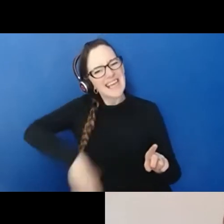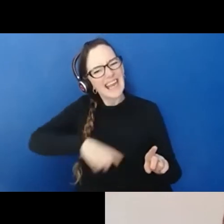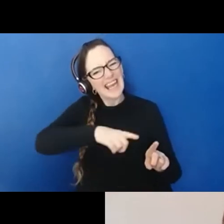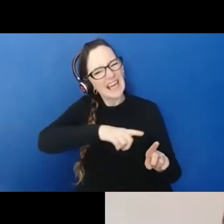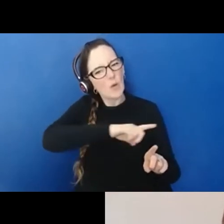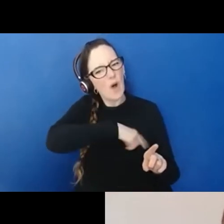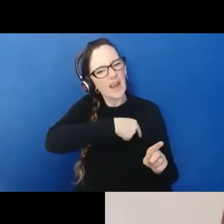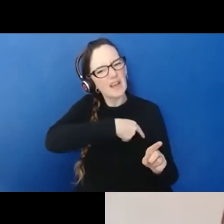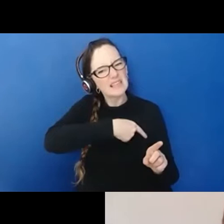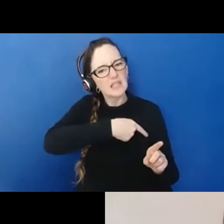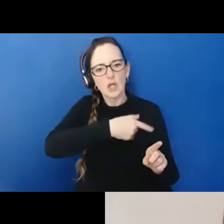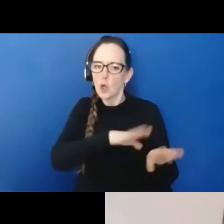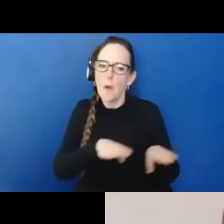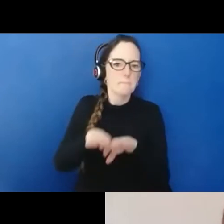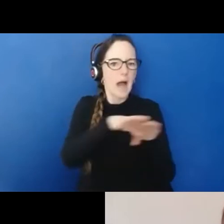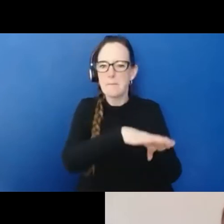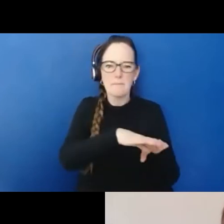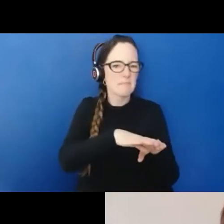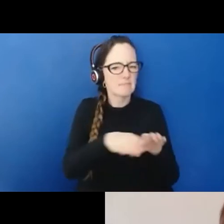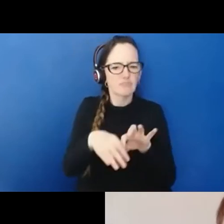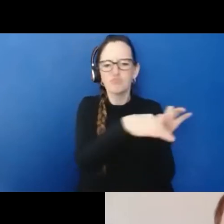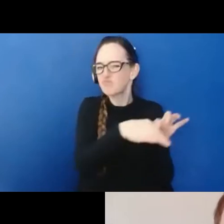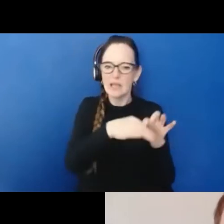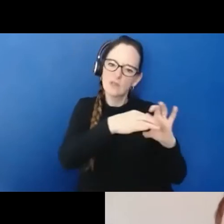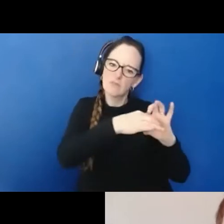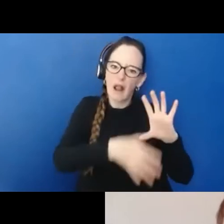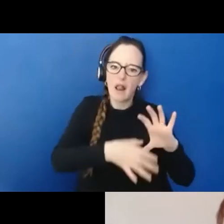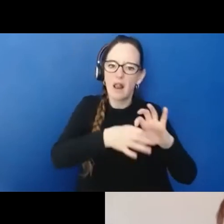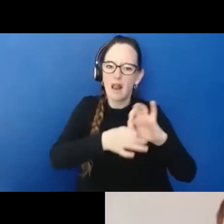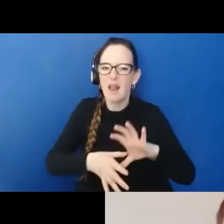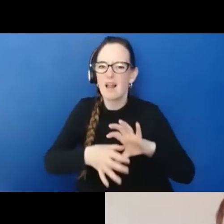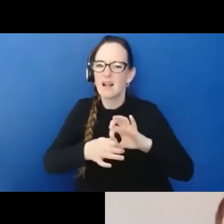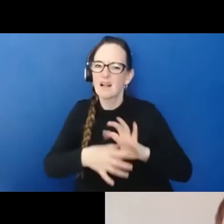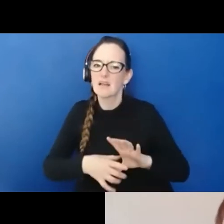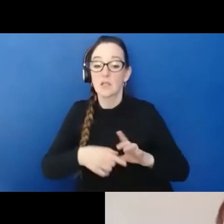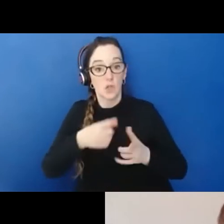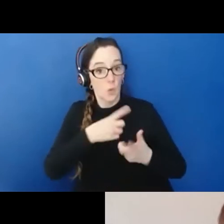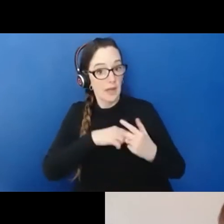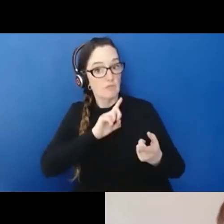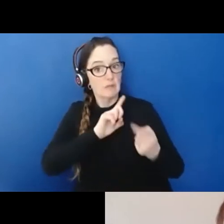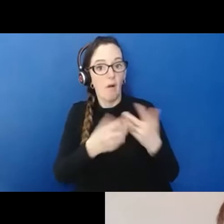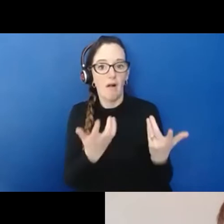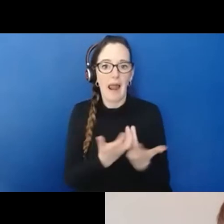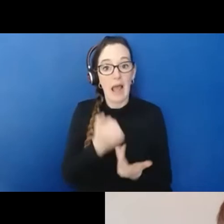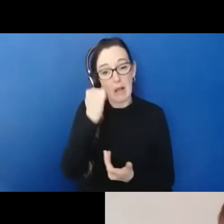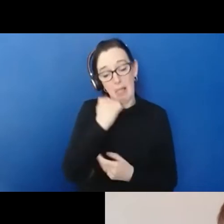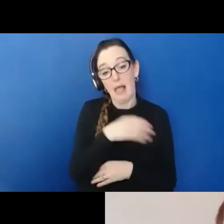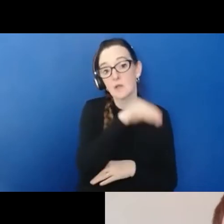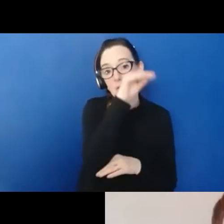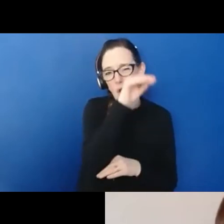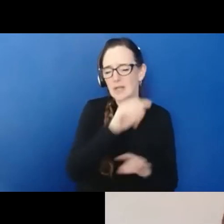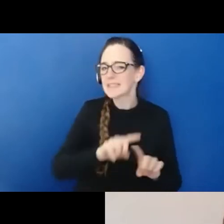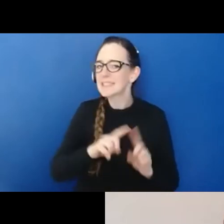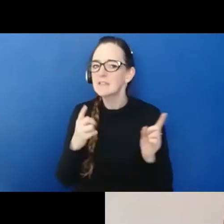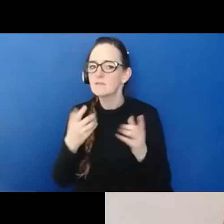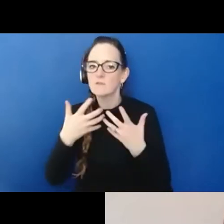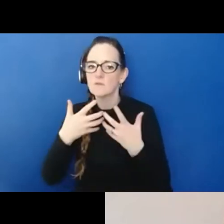I think most ways of understanding technology which is typically like from inspiration of